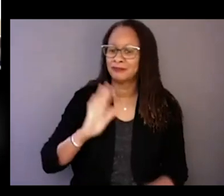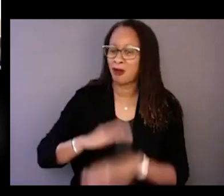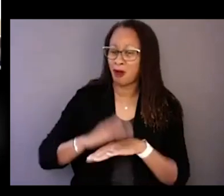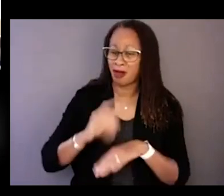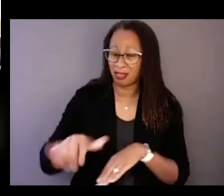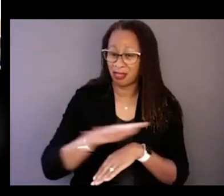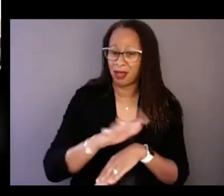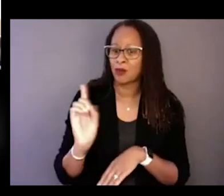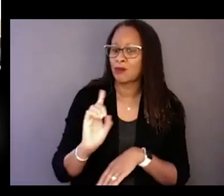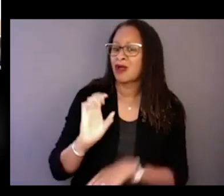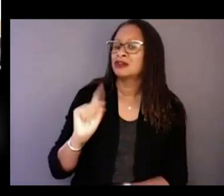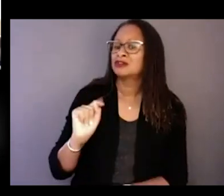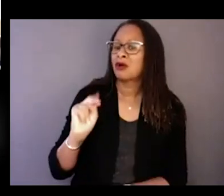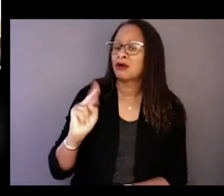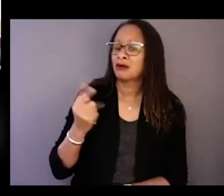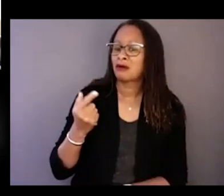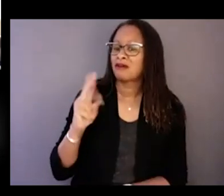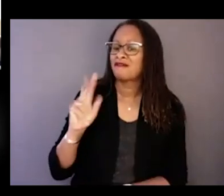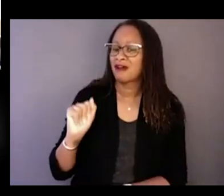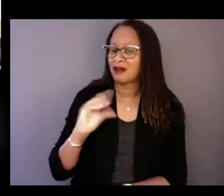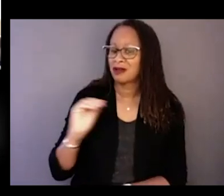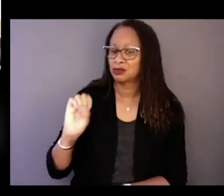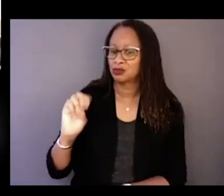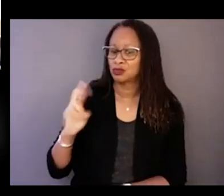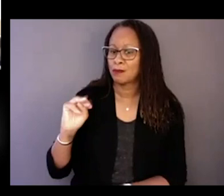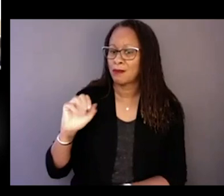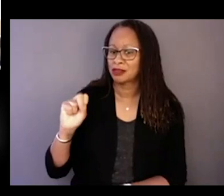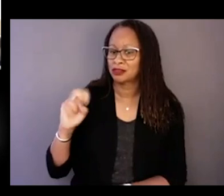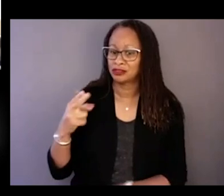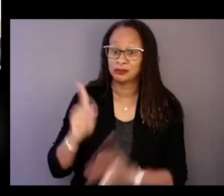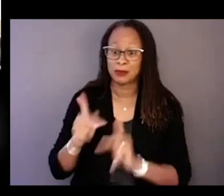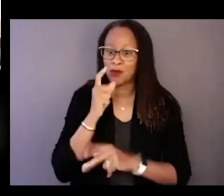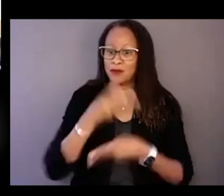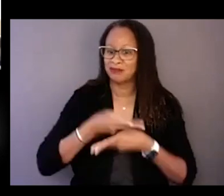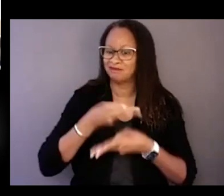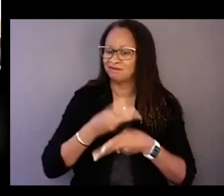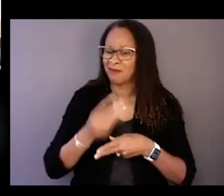of the Tongva and Chumash people who have been stewards of this land for generations.